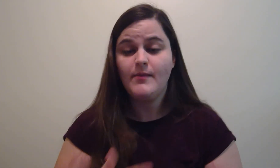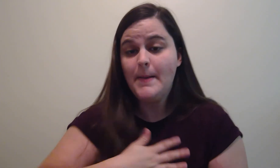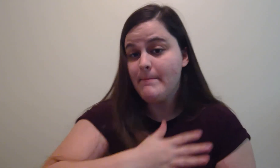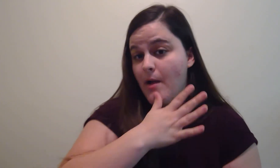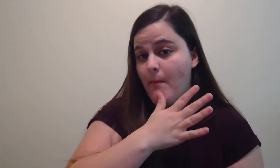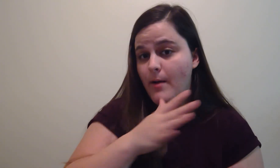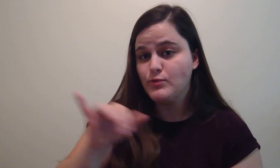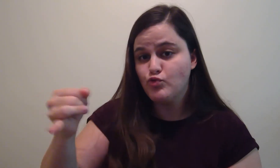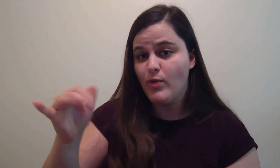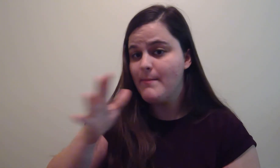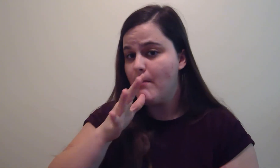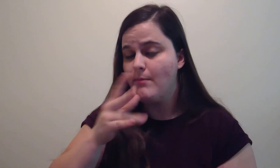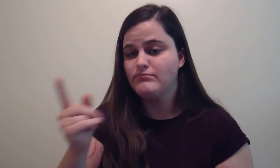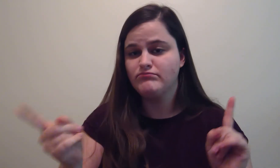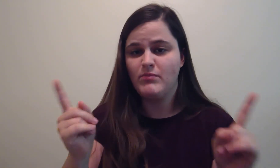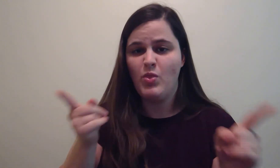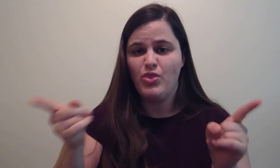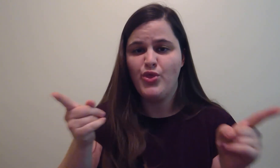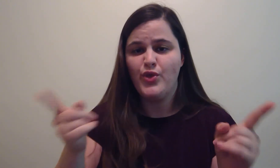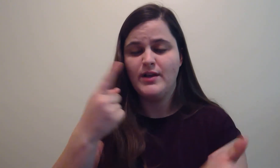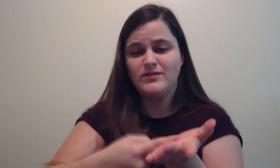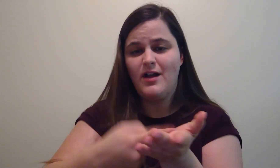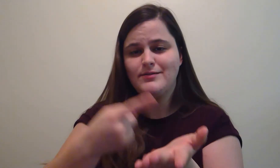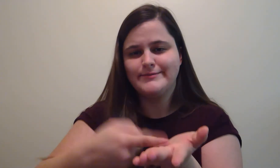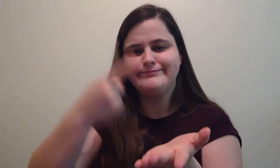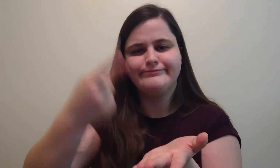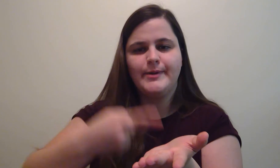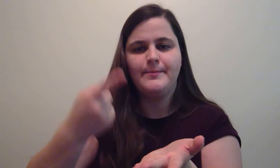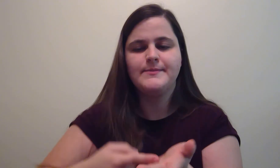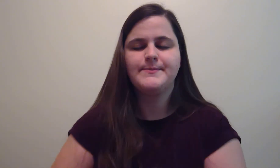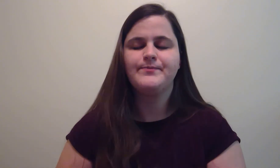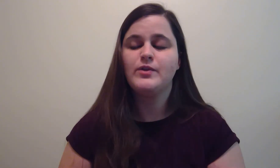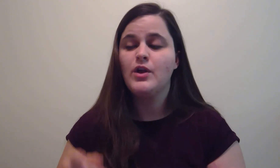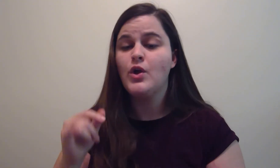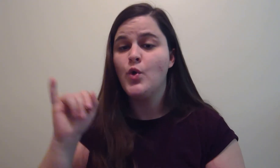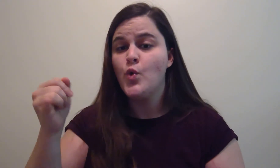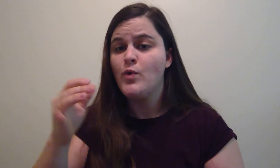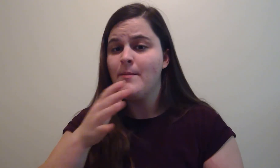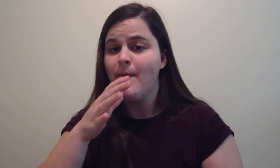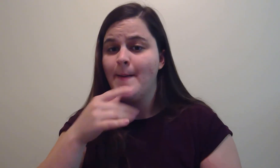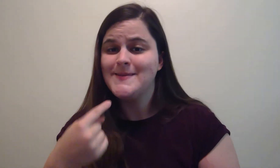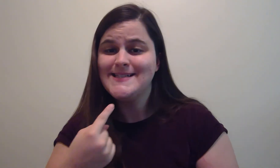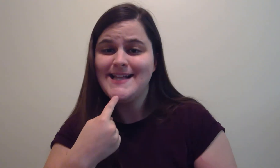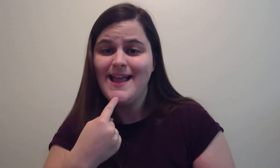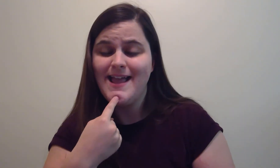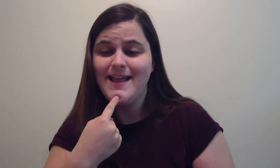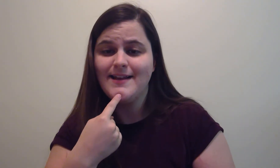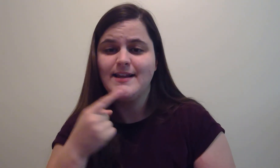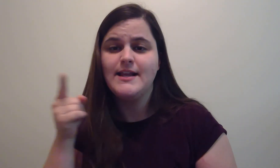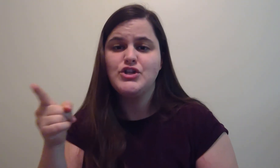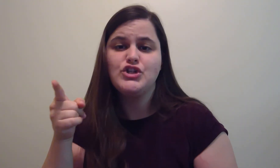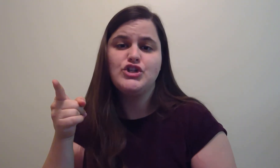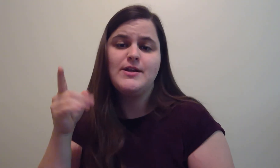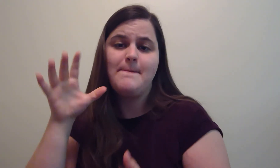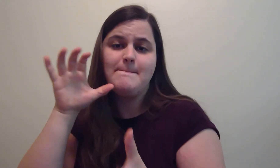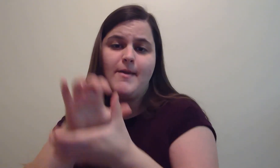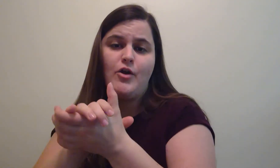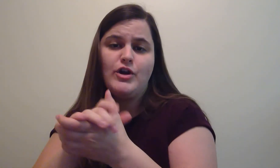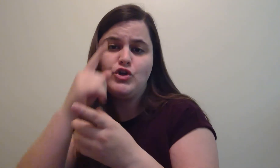I think my mom feels sorry for Mrs. Baker- she says she married a dreamer, and because of that,